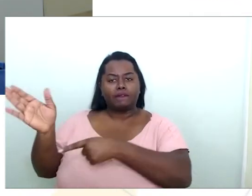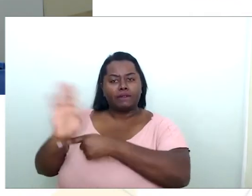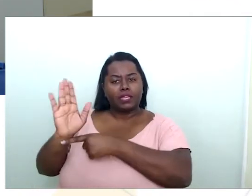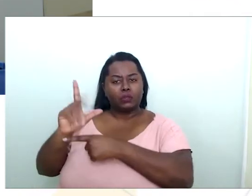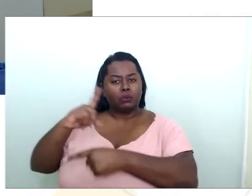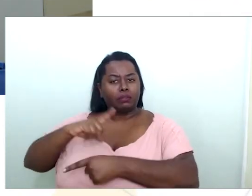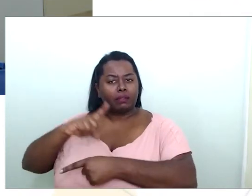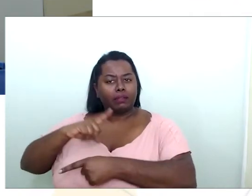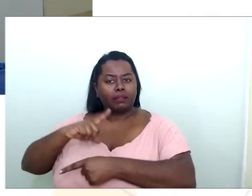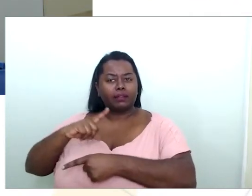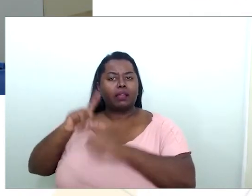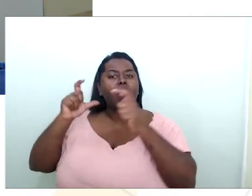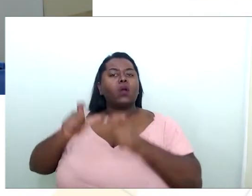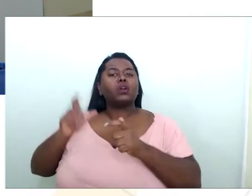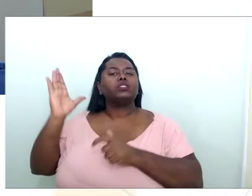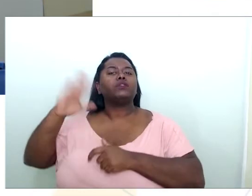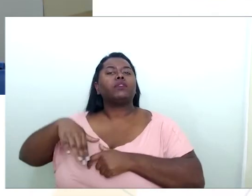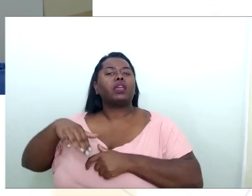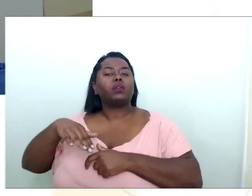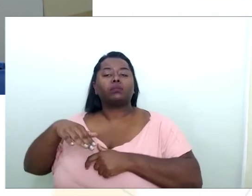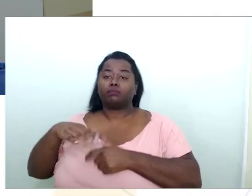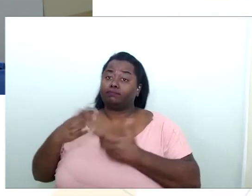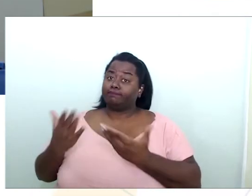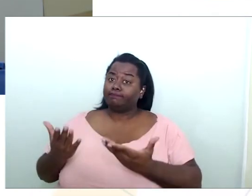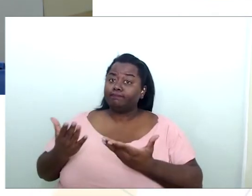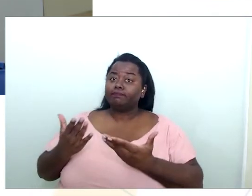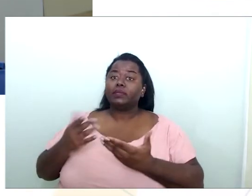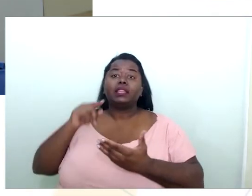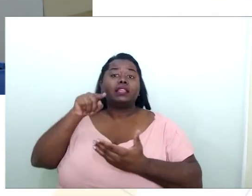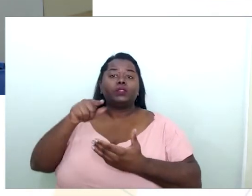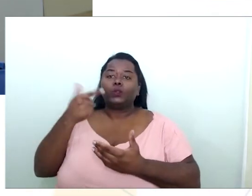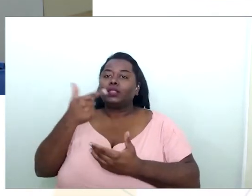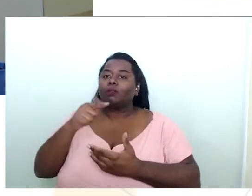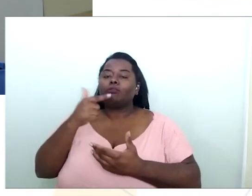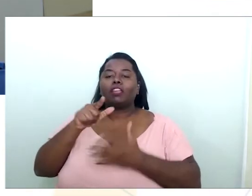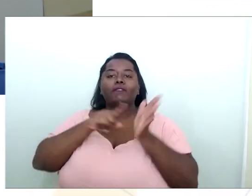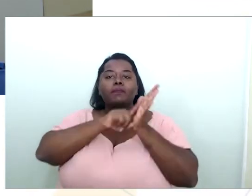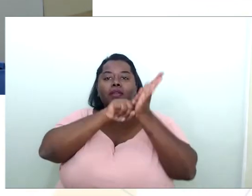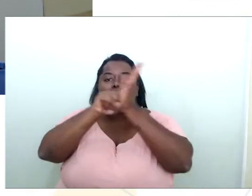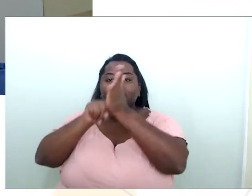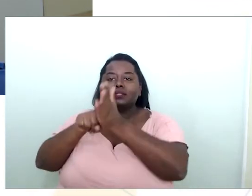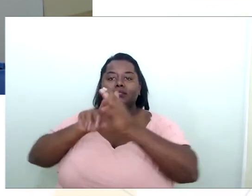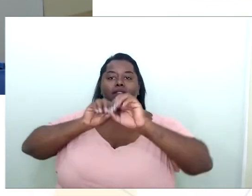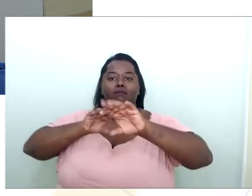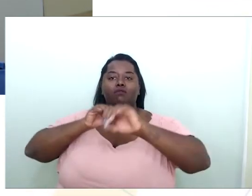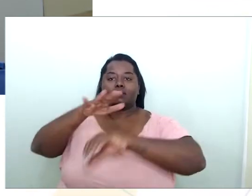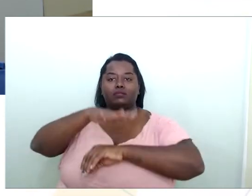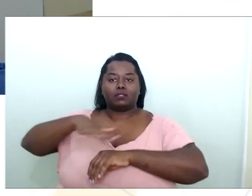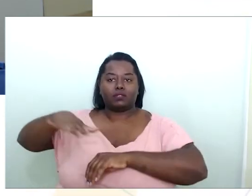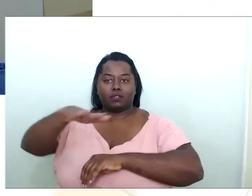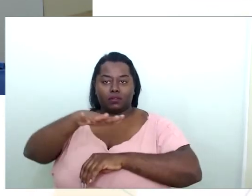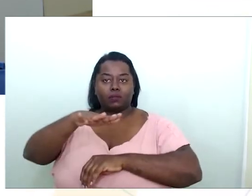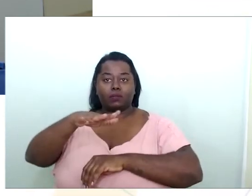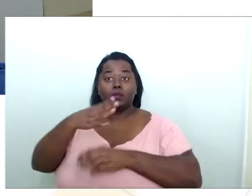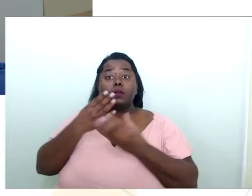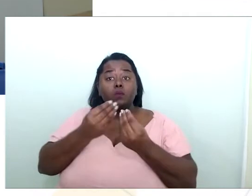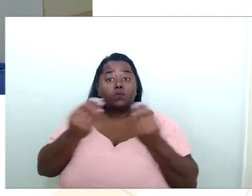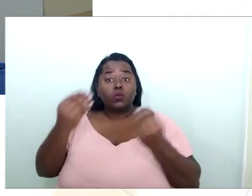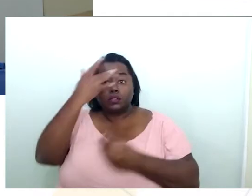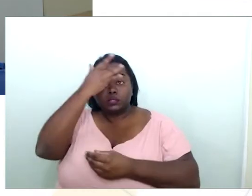educational input so you think that a lot of people who come into the